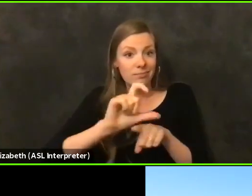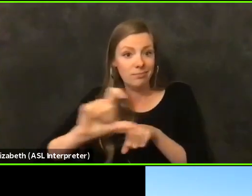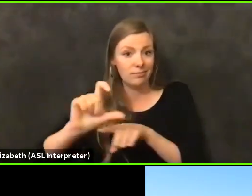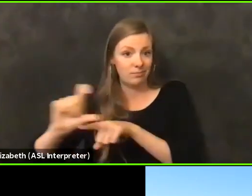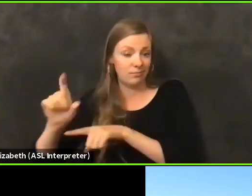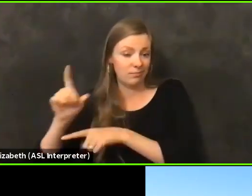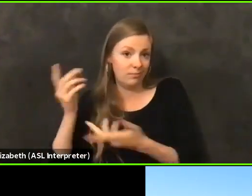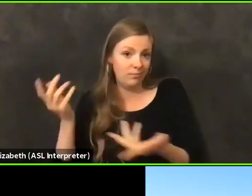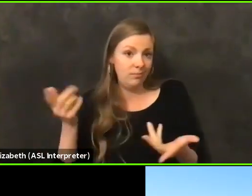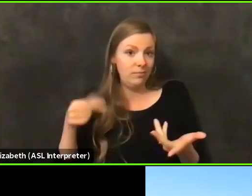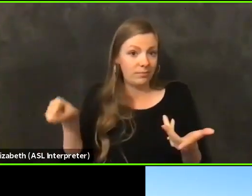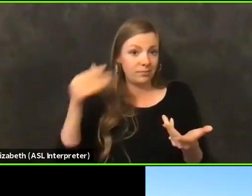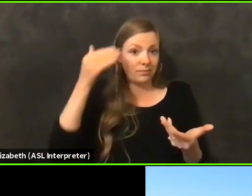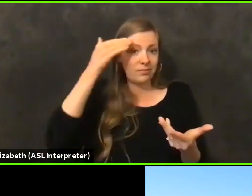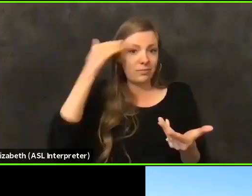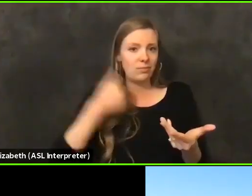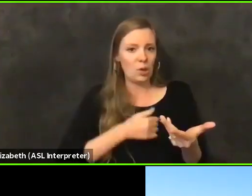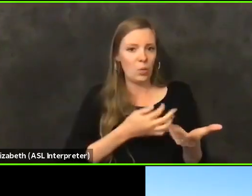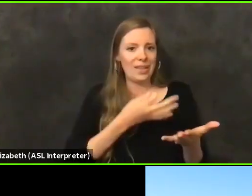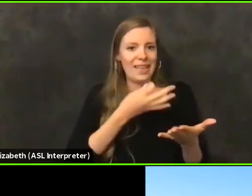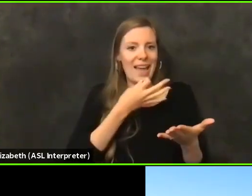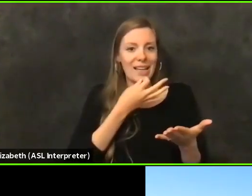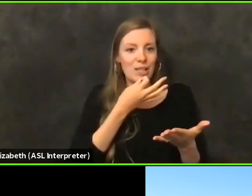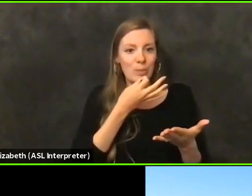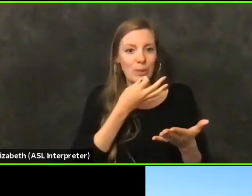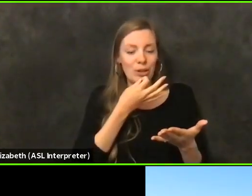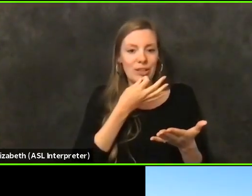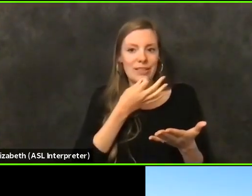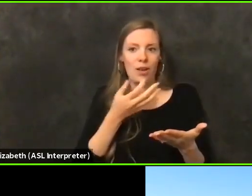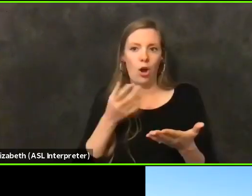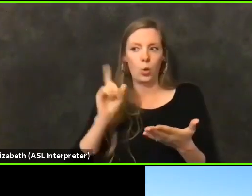They know that we're the experts on on where it should go.